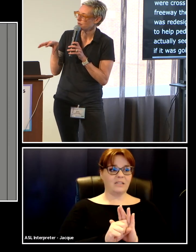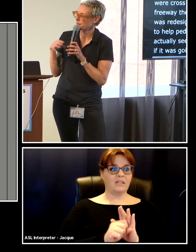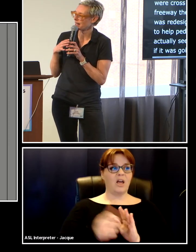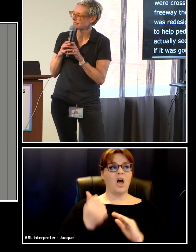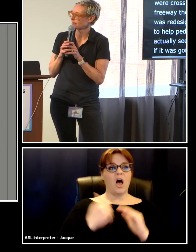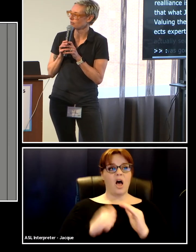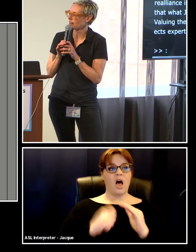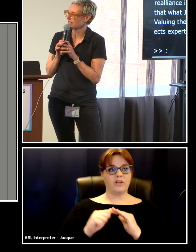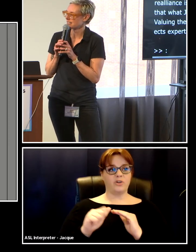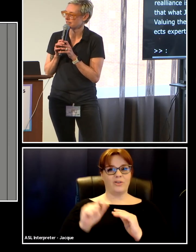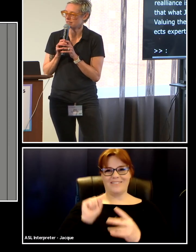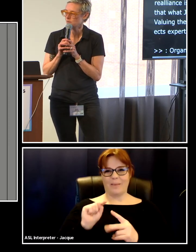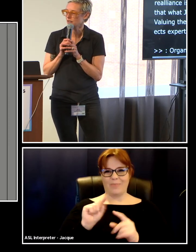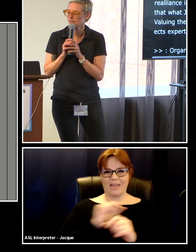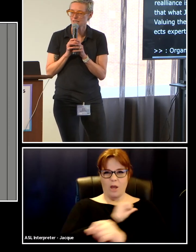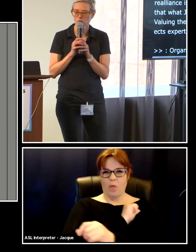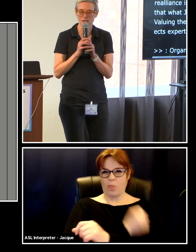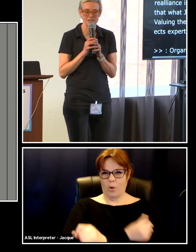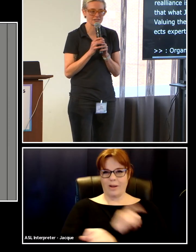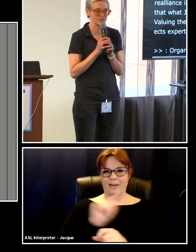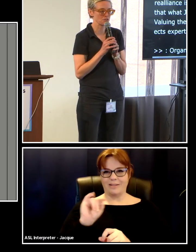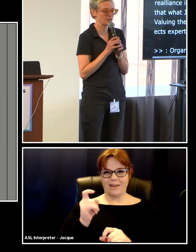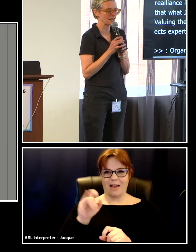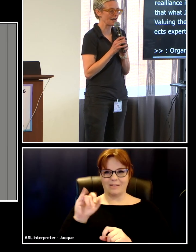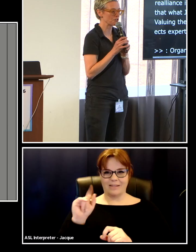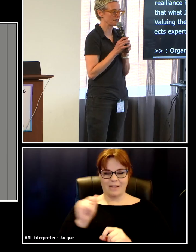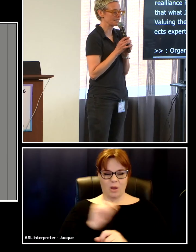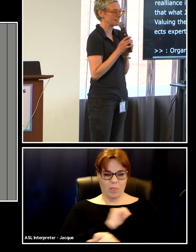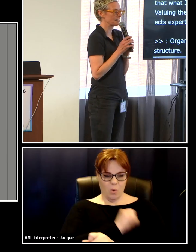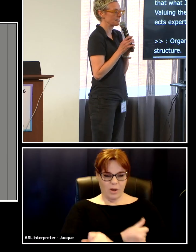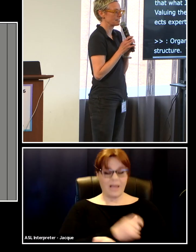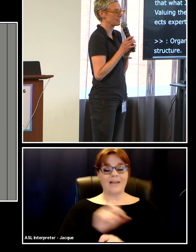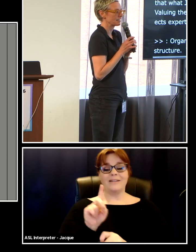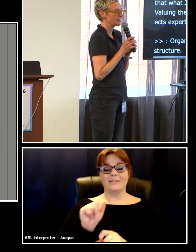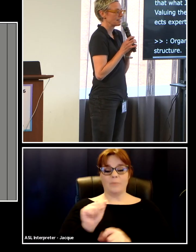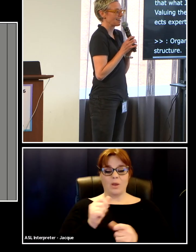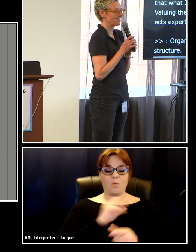We passed a law last year at disability rights Washington to allow transit agencies that are